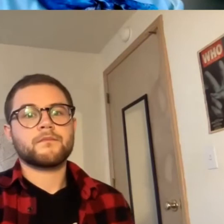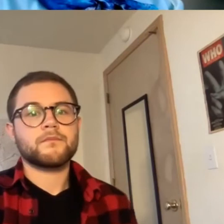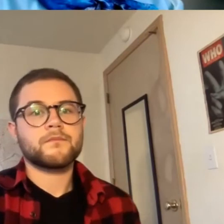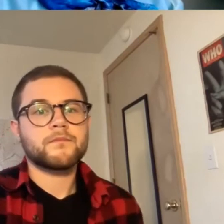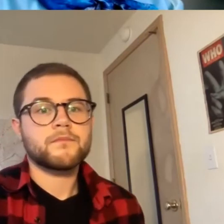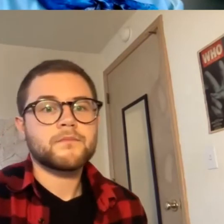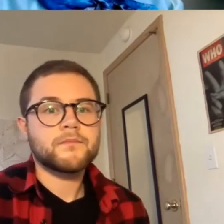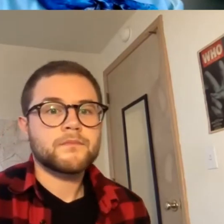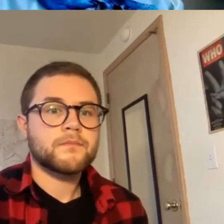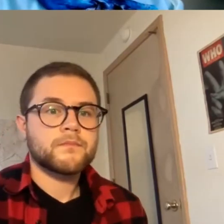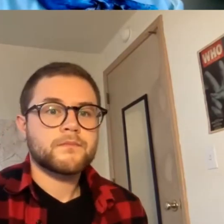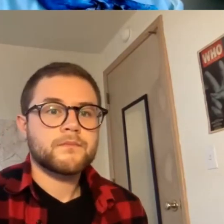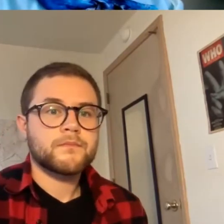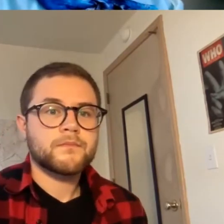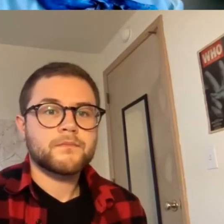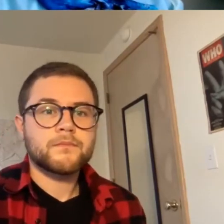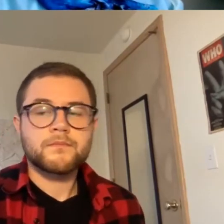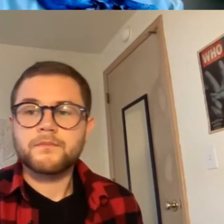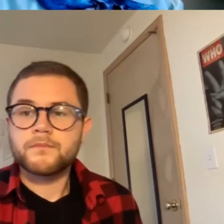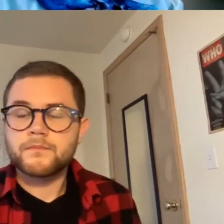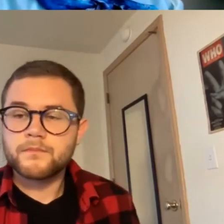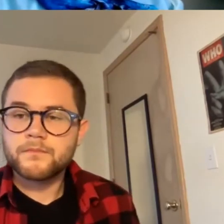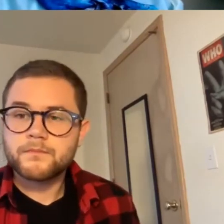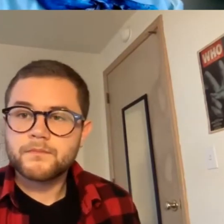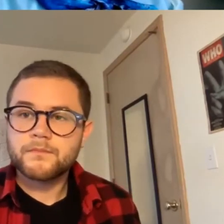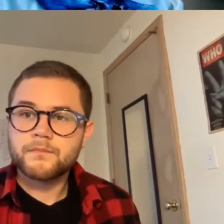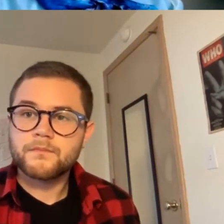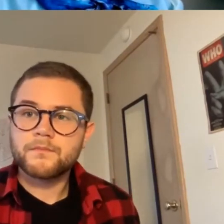They're the ones that do really in depth studies,